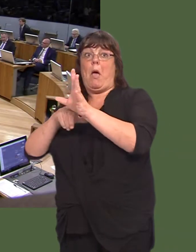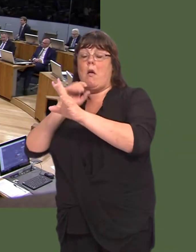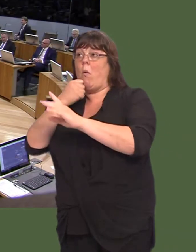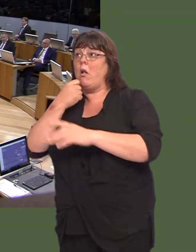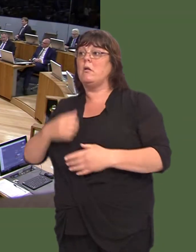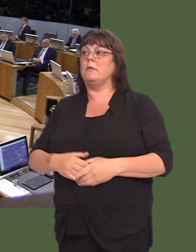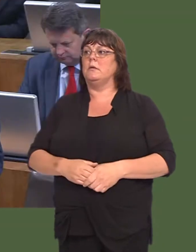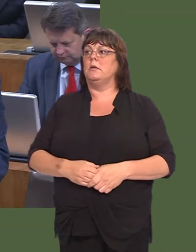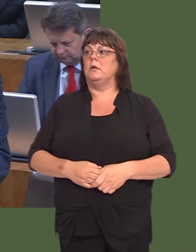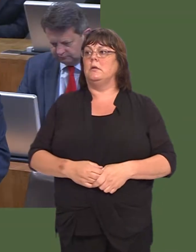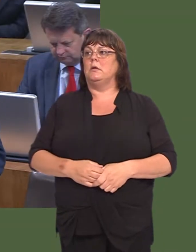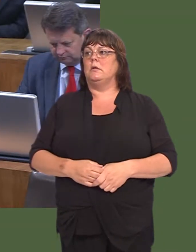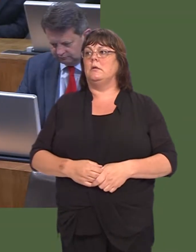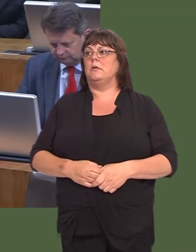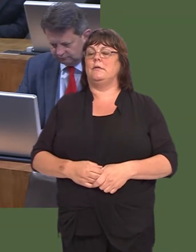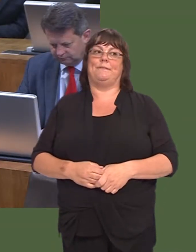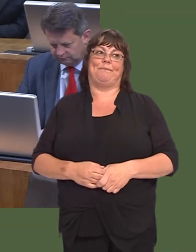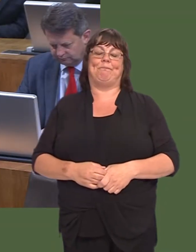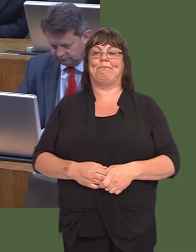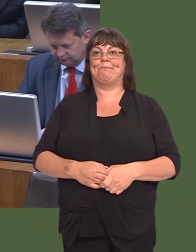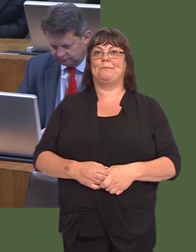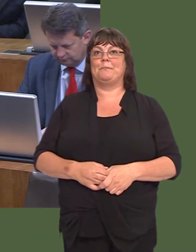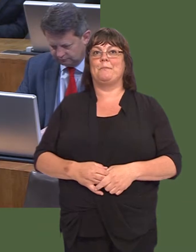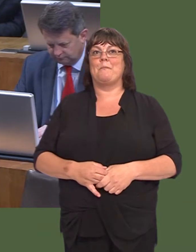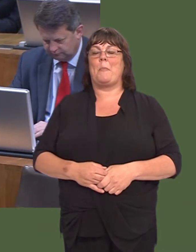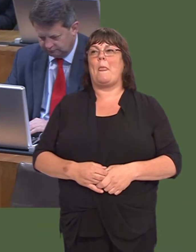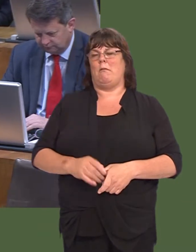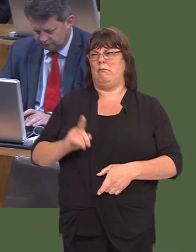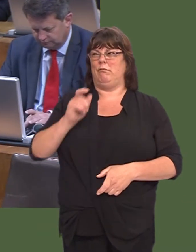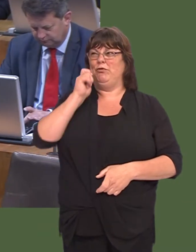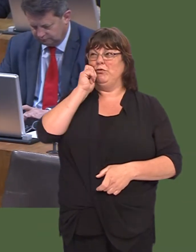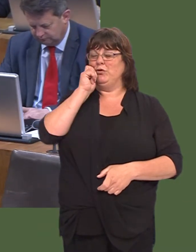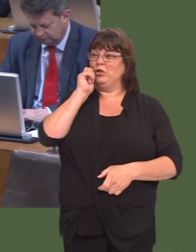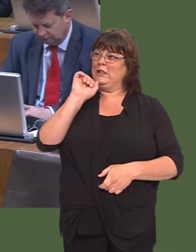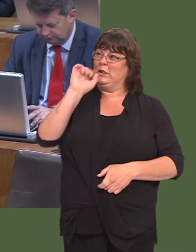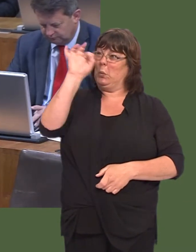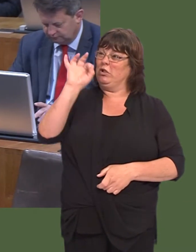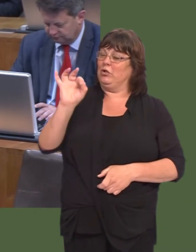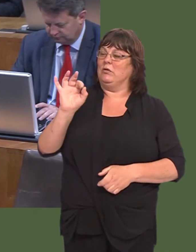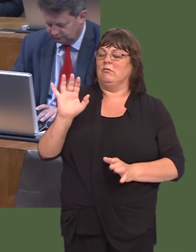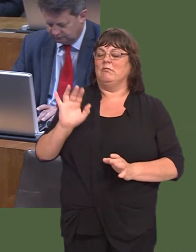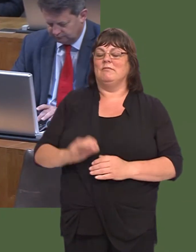Carwyn Jones: There is some cheek in that question, and I give him credit for that,